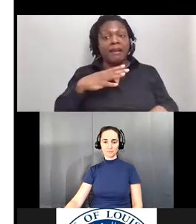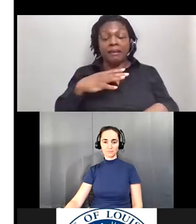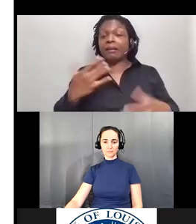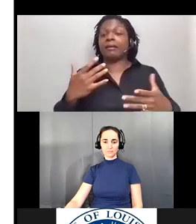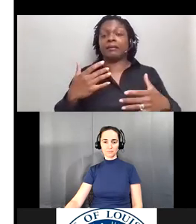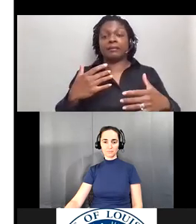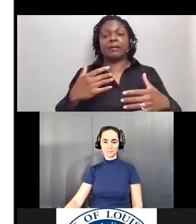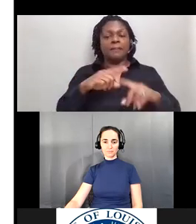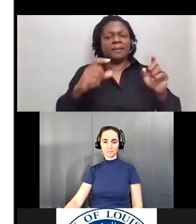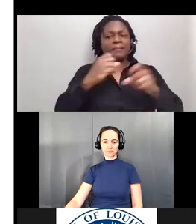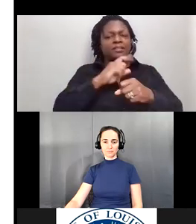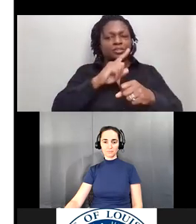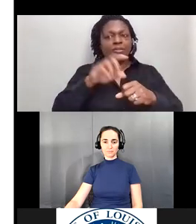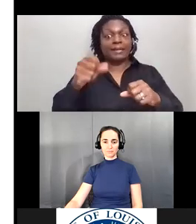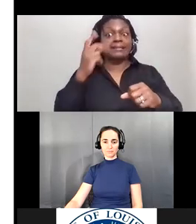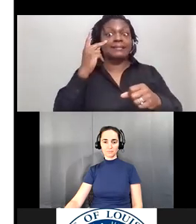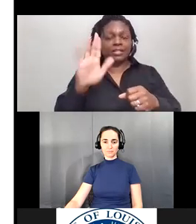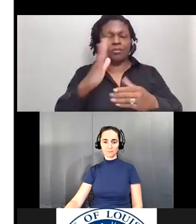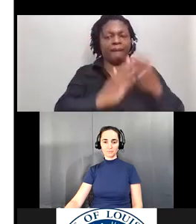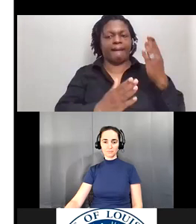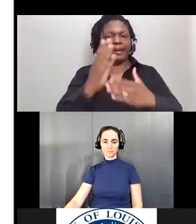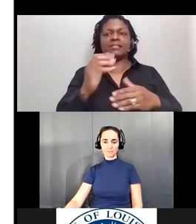sure that can see your hands at all times is very, very important.